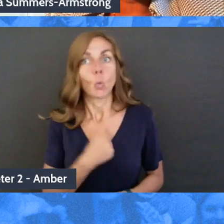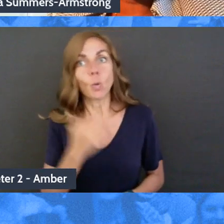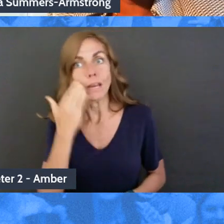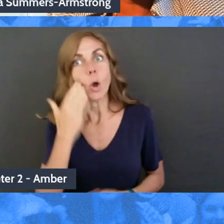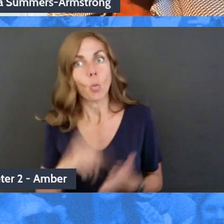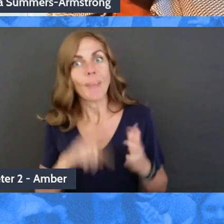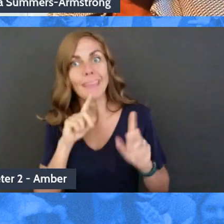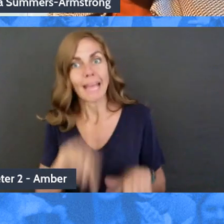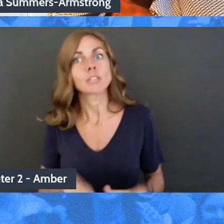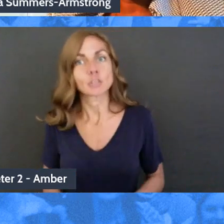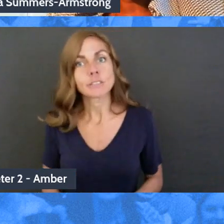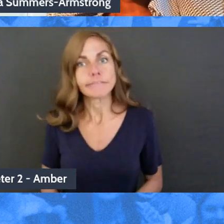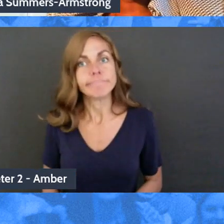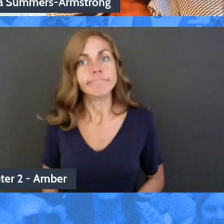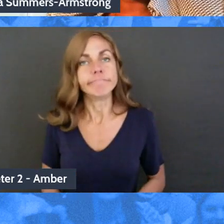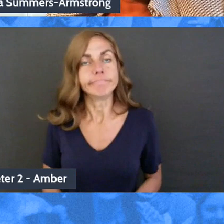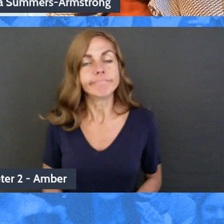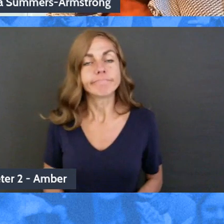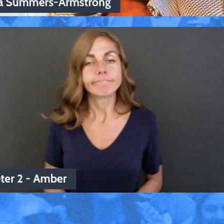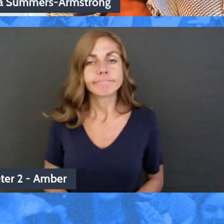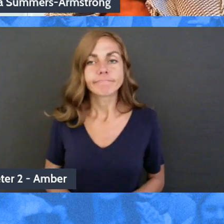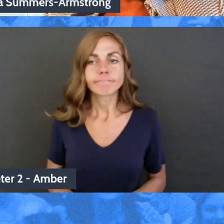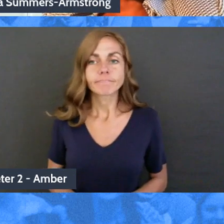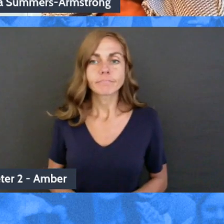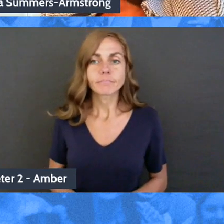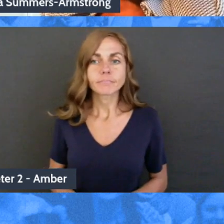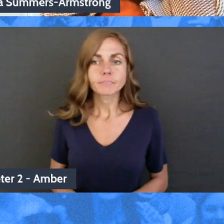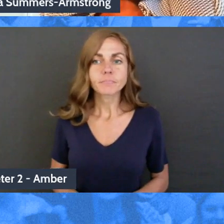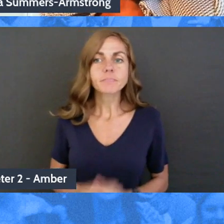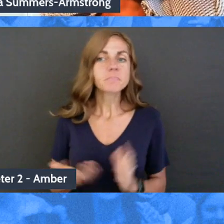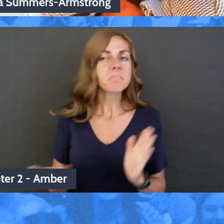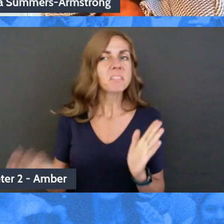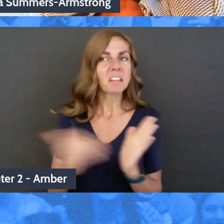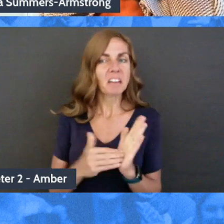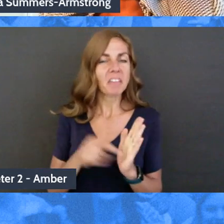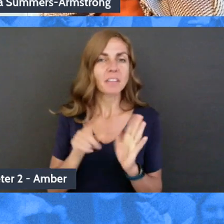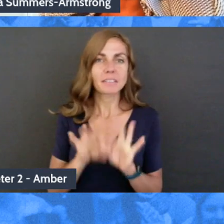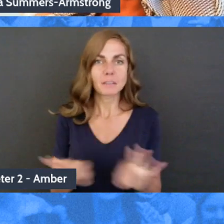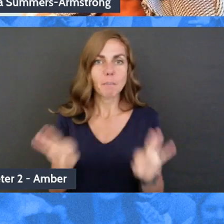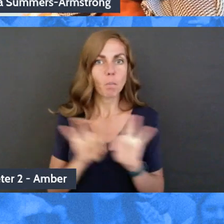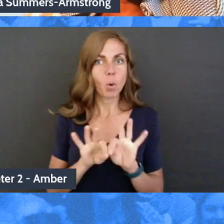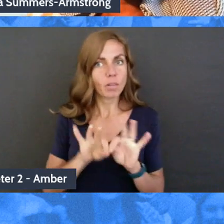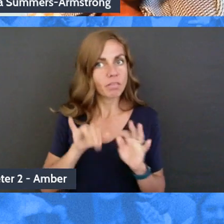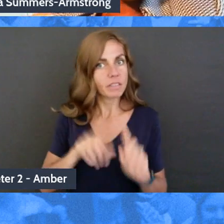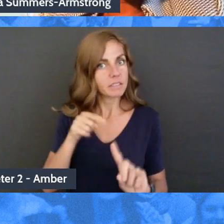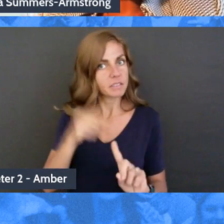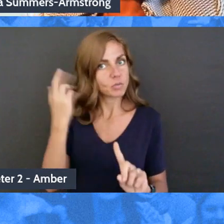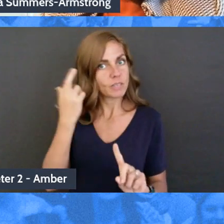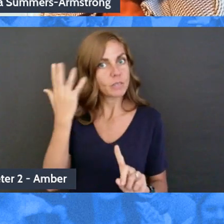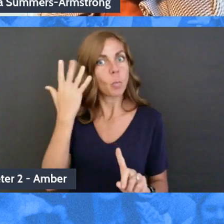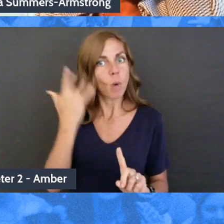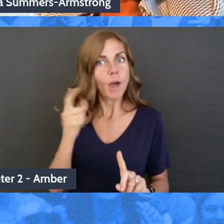And so, again, this is important. This is why we need diversity at the table,